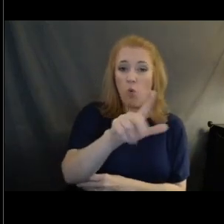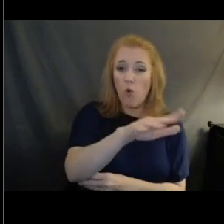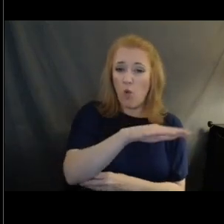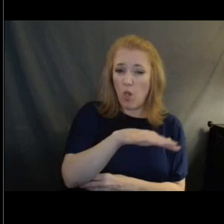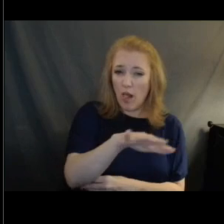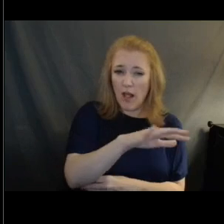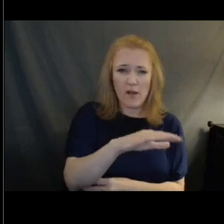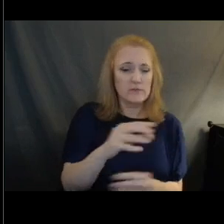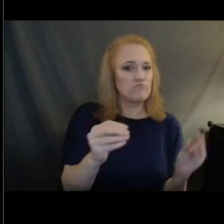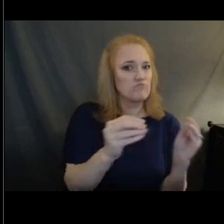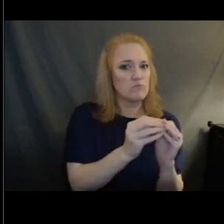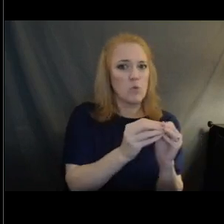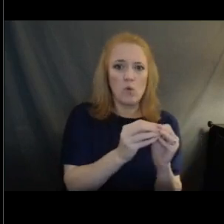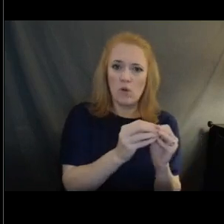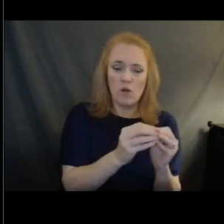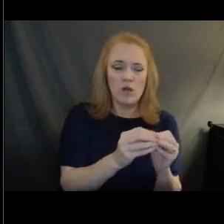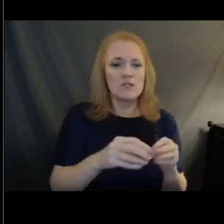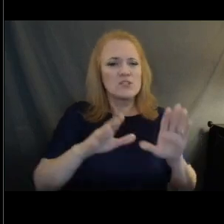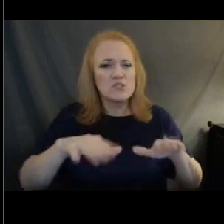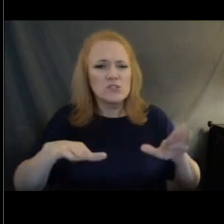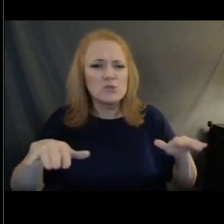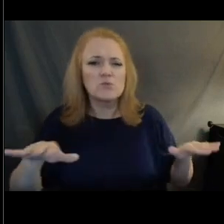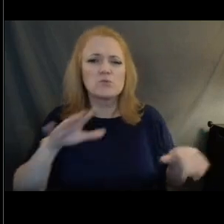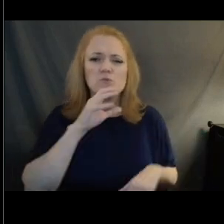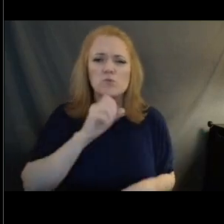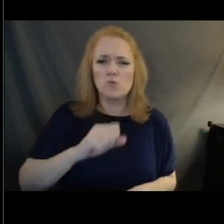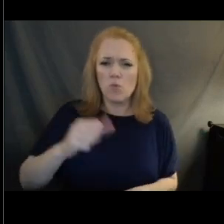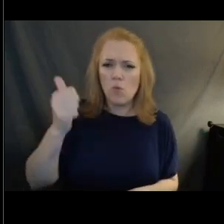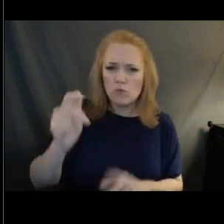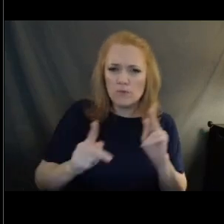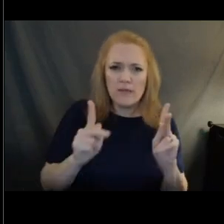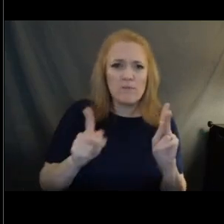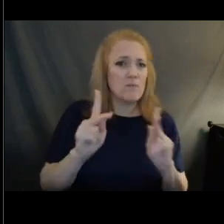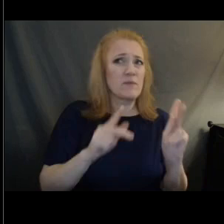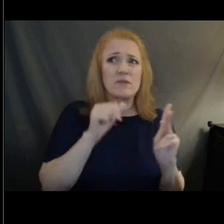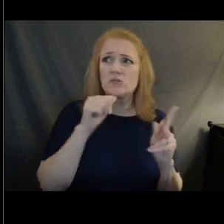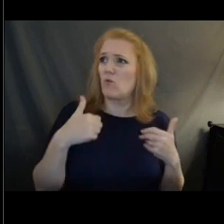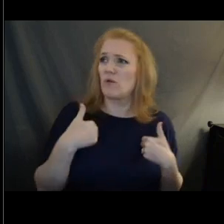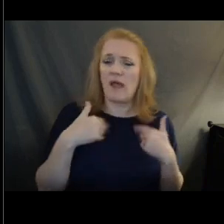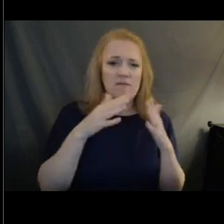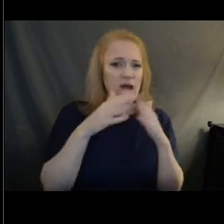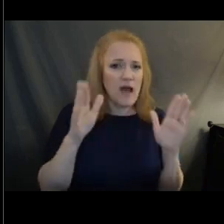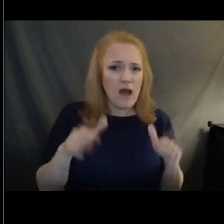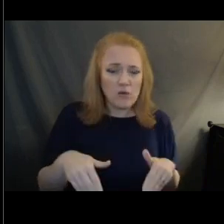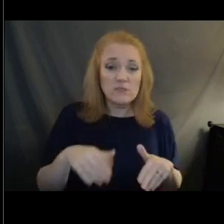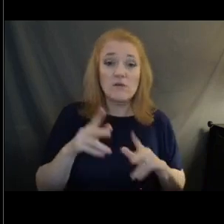so are the vulnerable: children, the elderly, the unhoused, and also those of chronic illnesses are